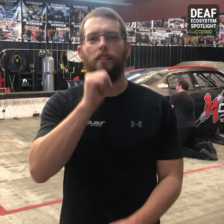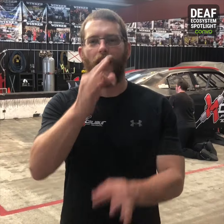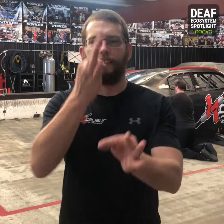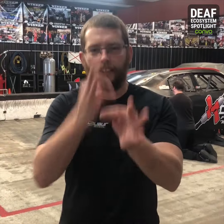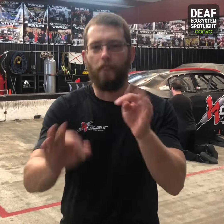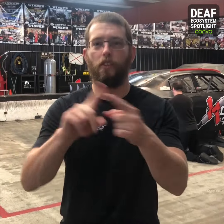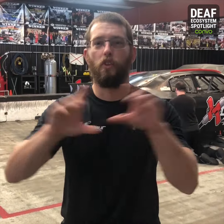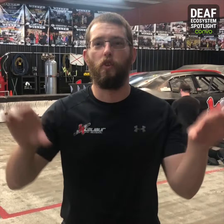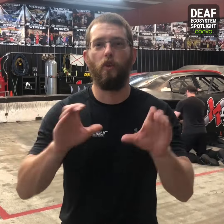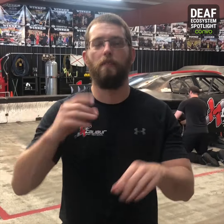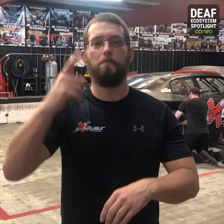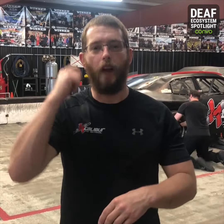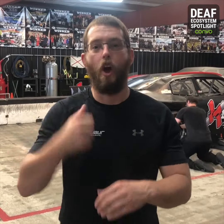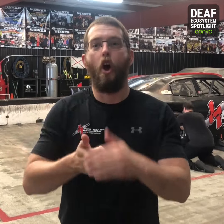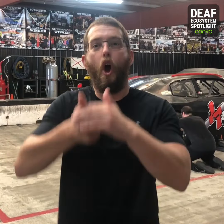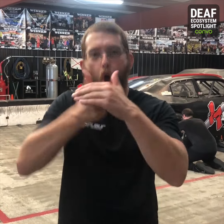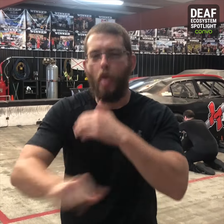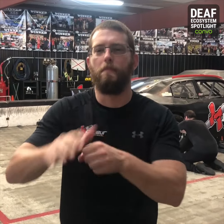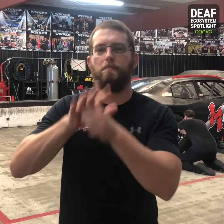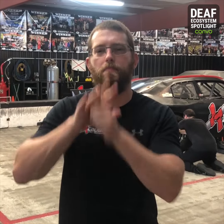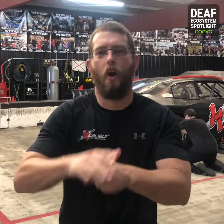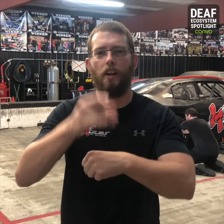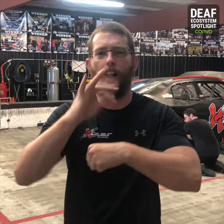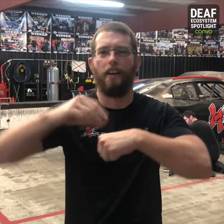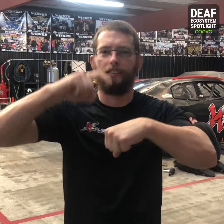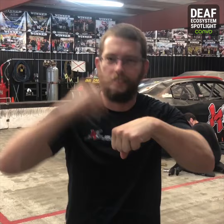It’s not a simple task to do, especially under the pressure of time.